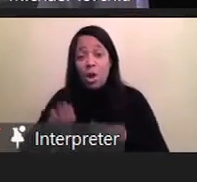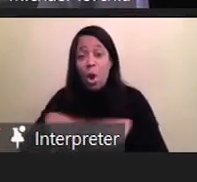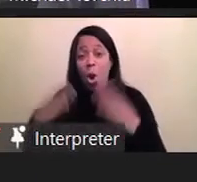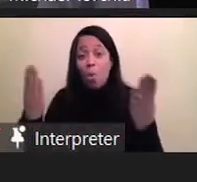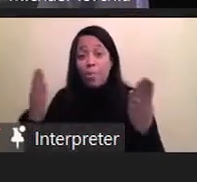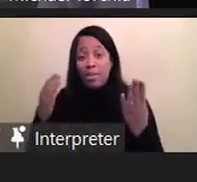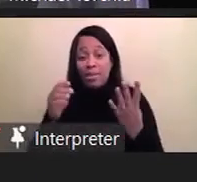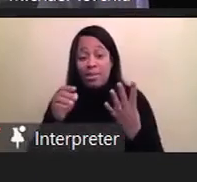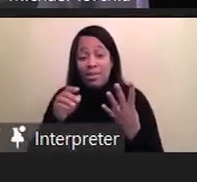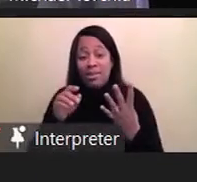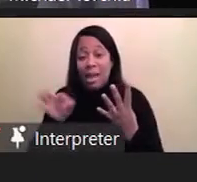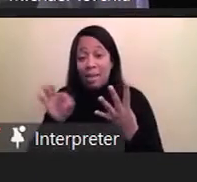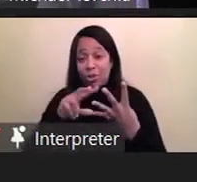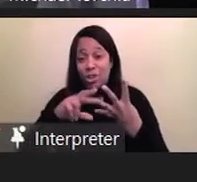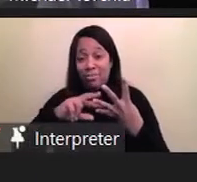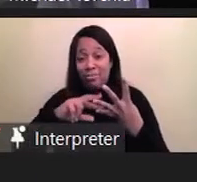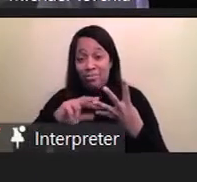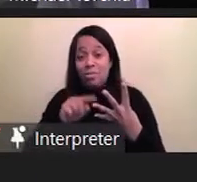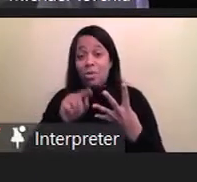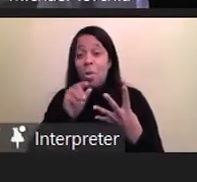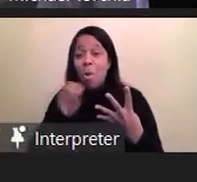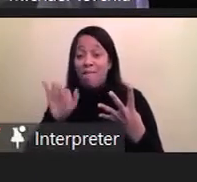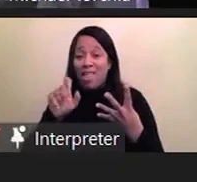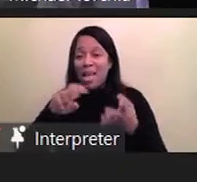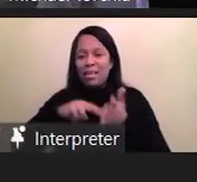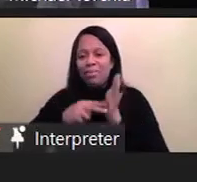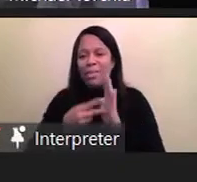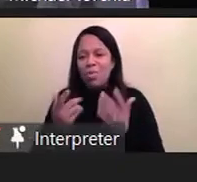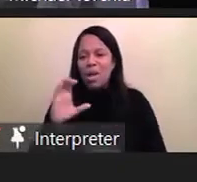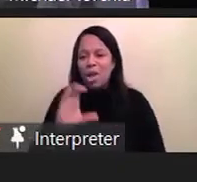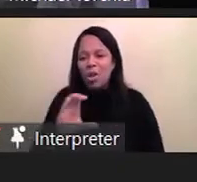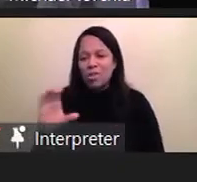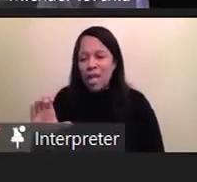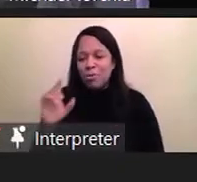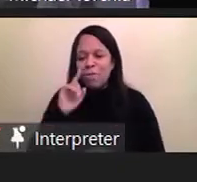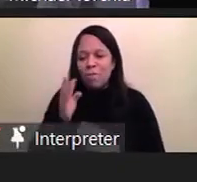Offline captioning is basically closed captioning for prerecorded materials.